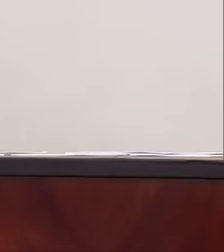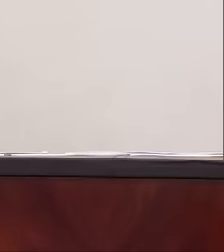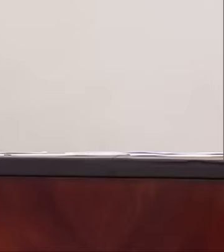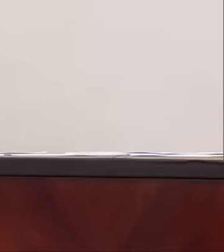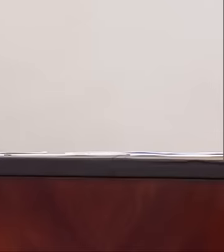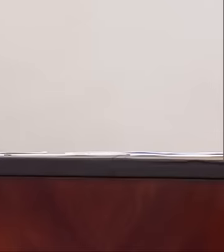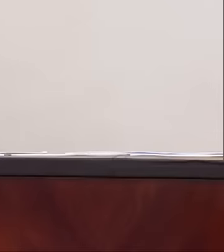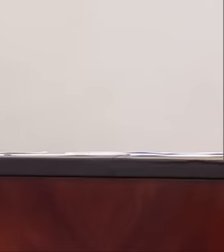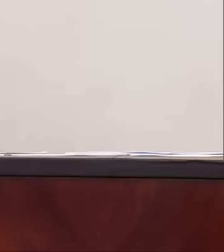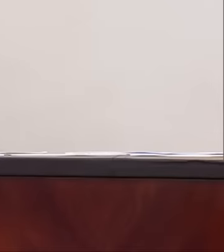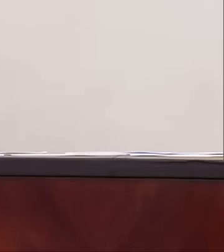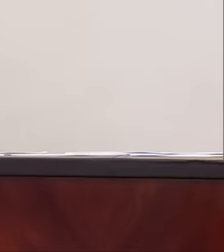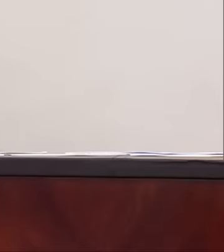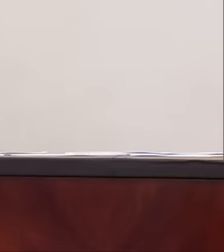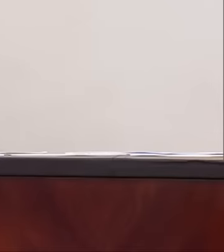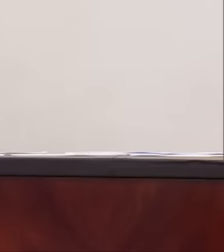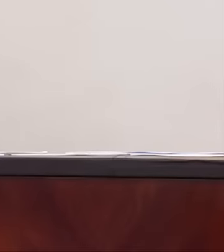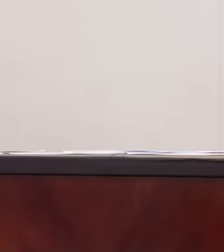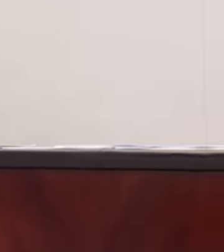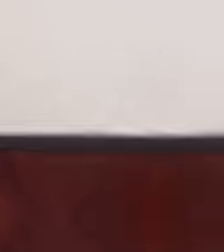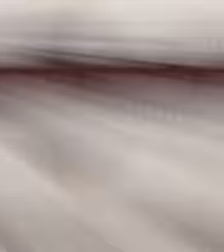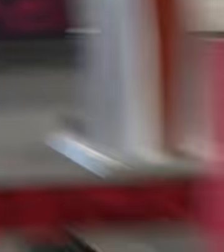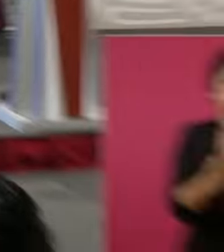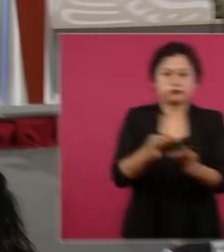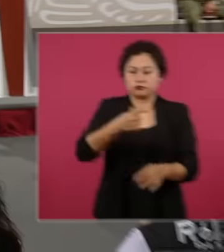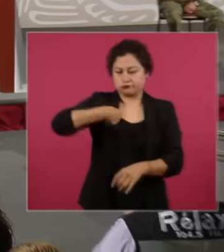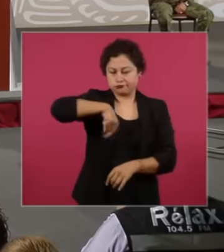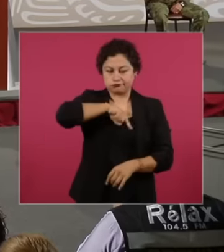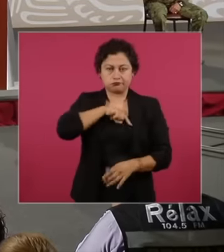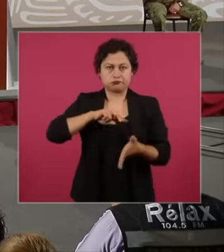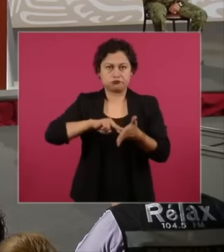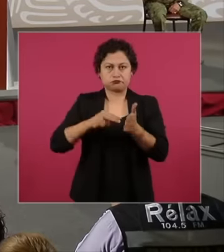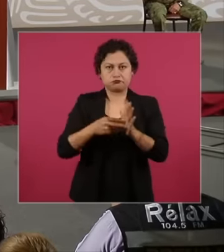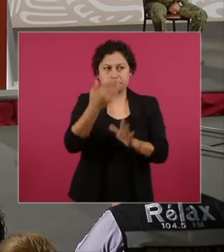Through